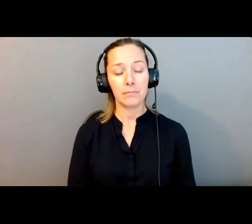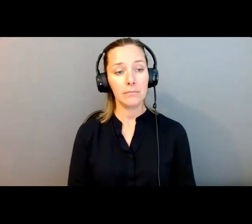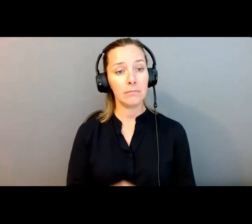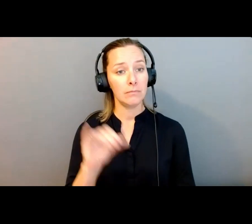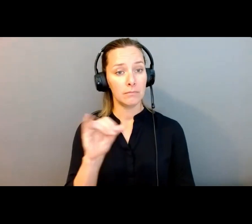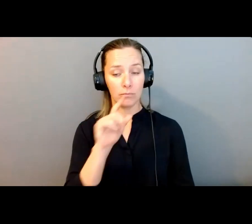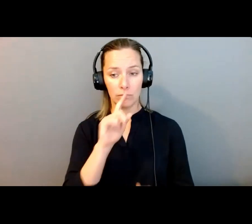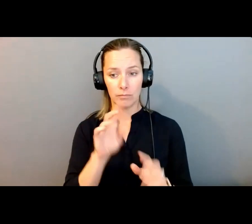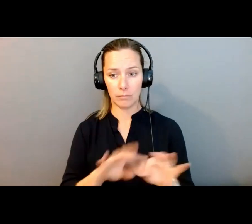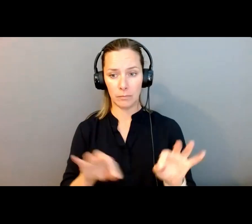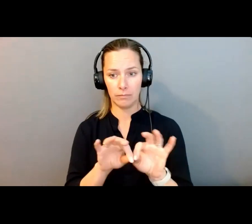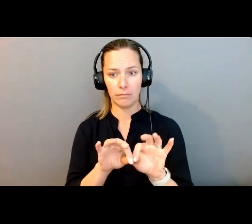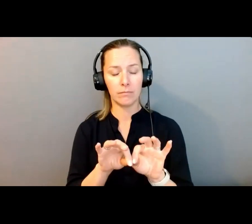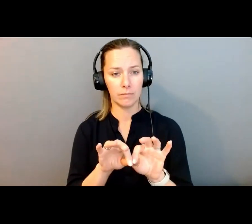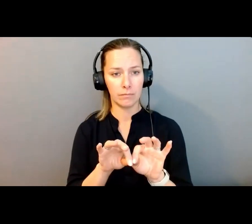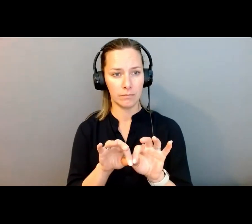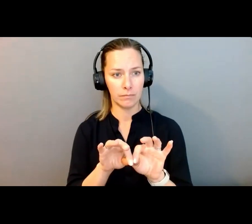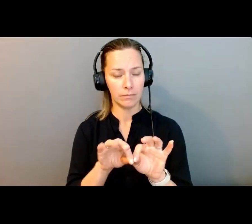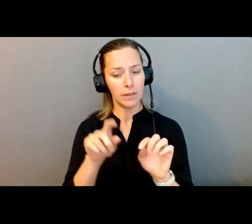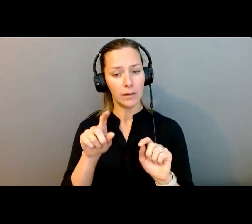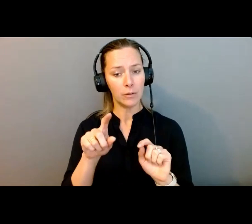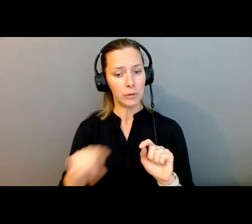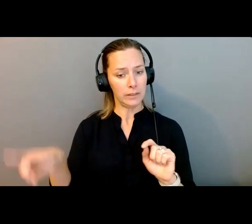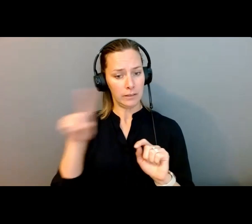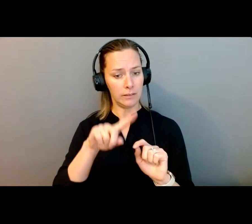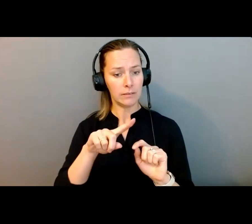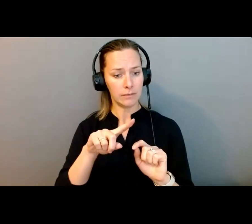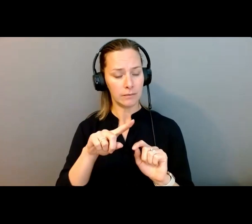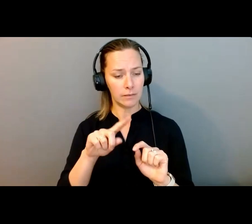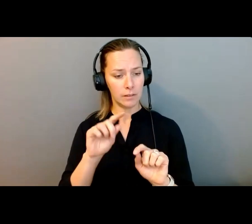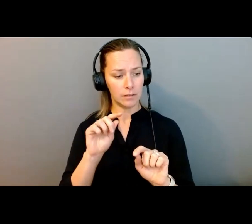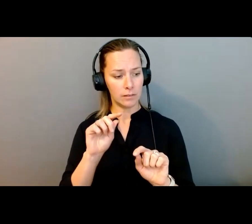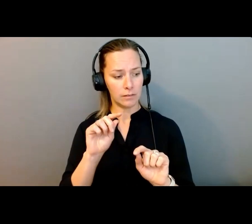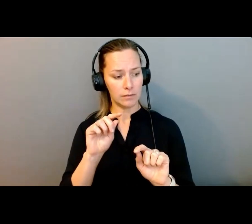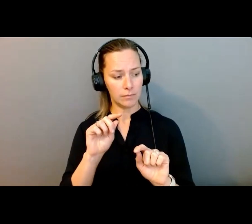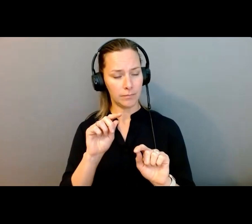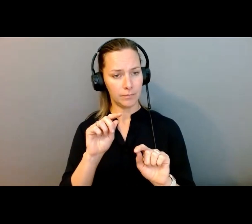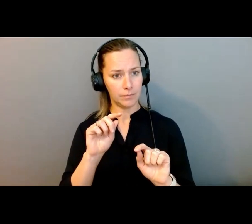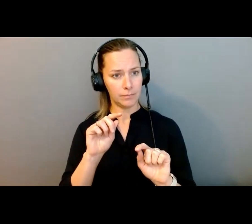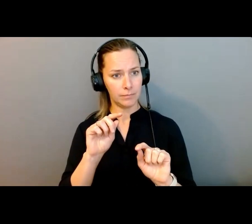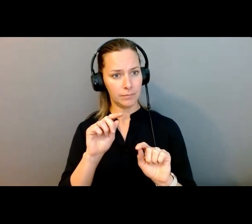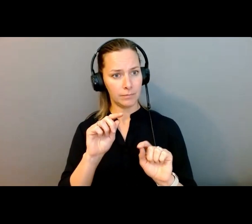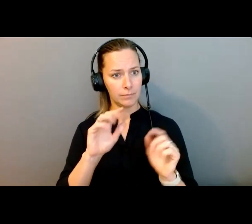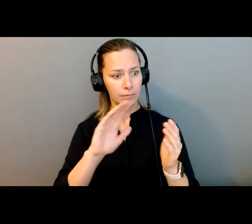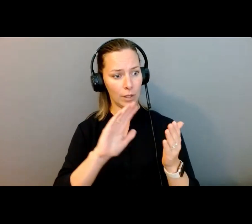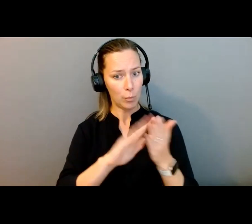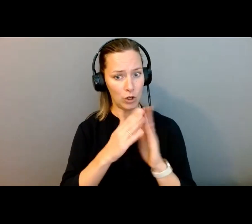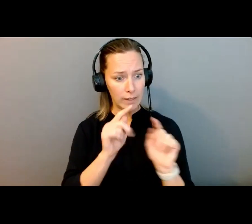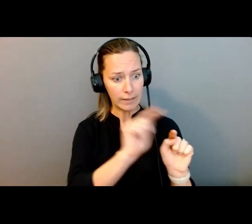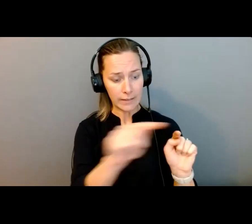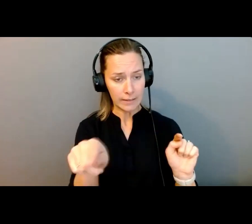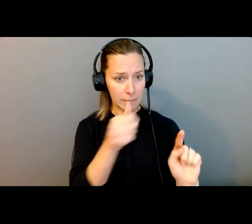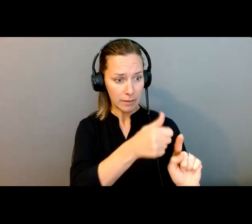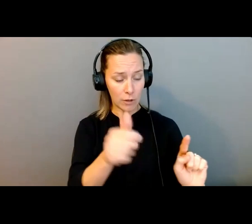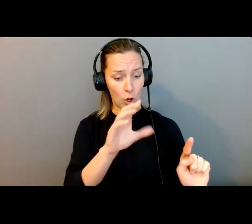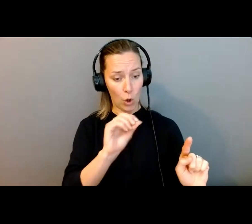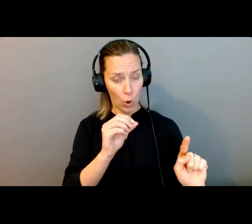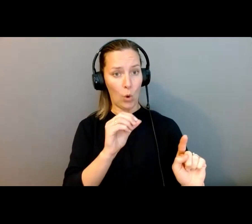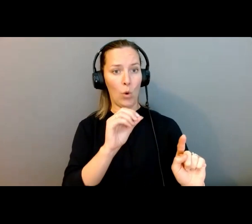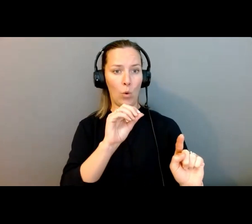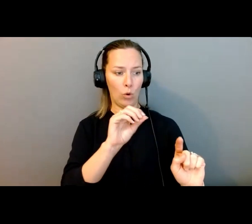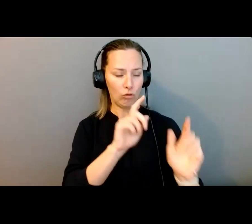that we're all working with communities that are co-researchers, from a place of mutual respect